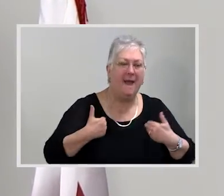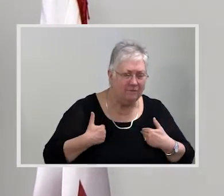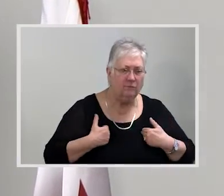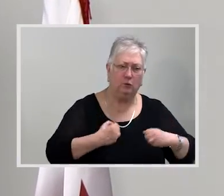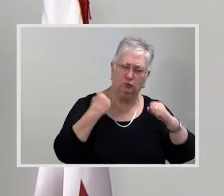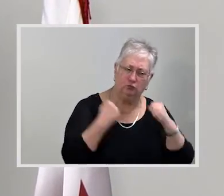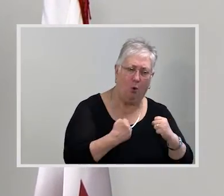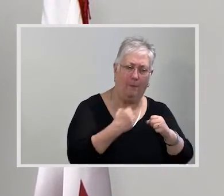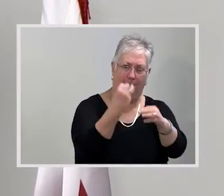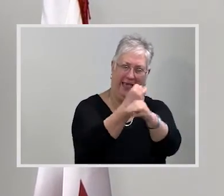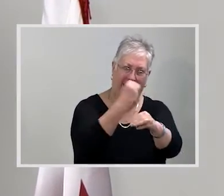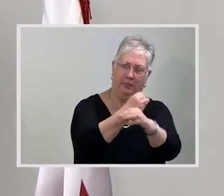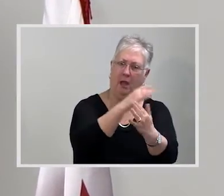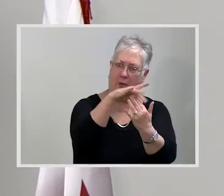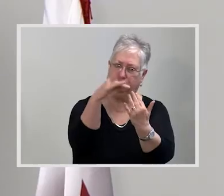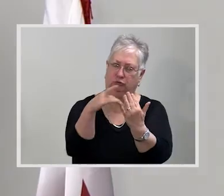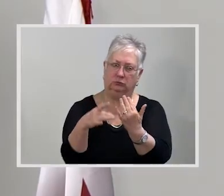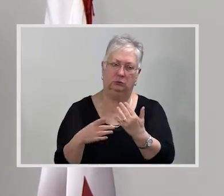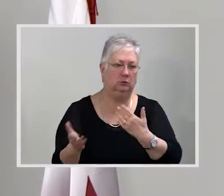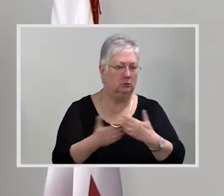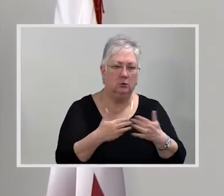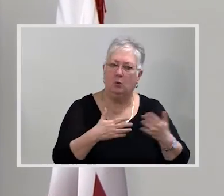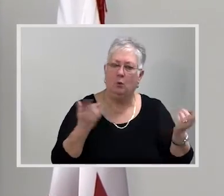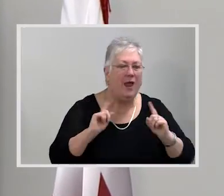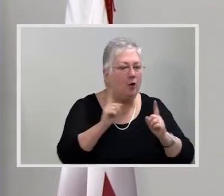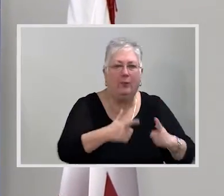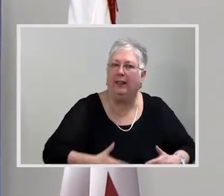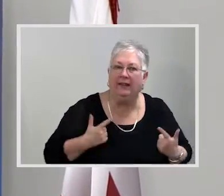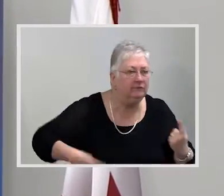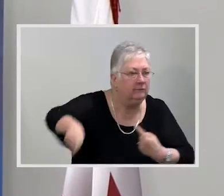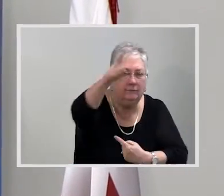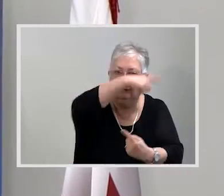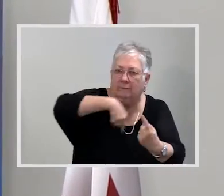NO MATTER WHERE YOU LIVE IN THE CITY, YOU'RE GOING TO BE ABLE TO TAKE ALGEBRA.